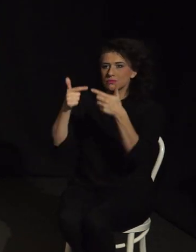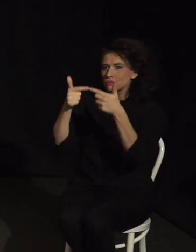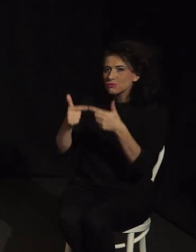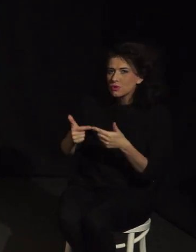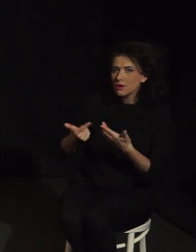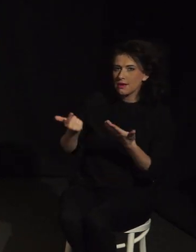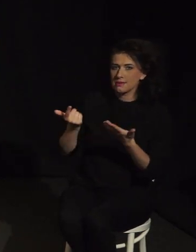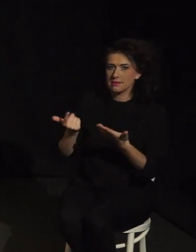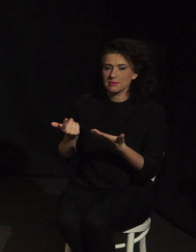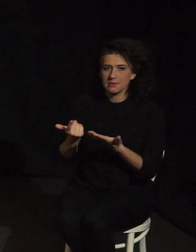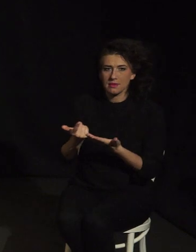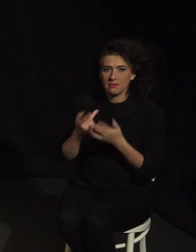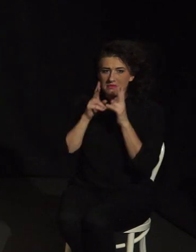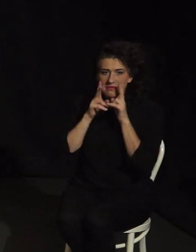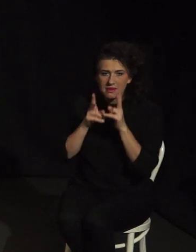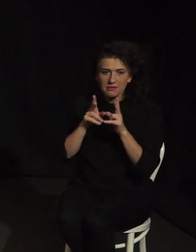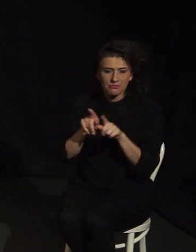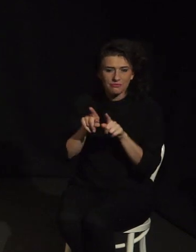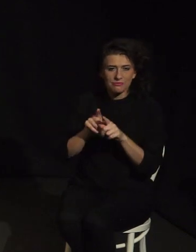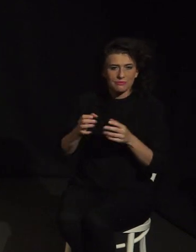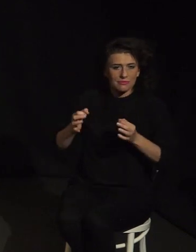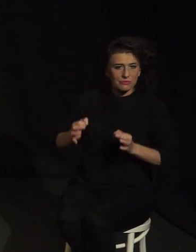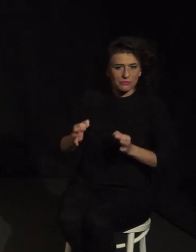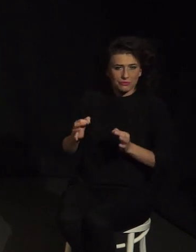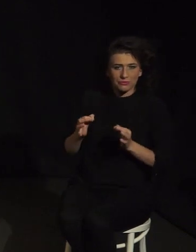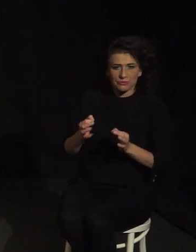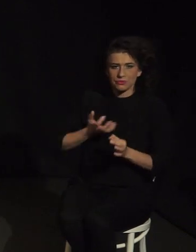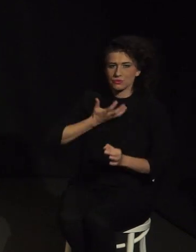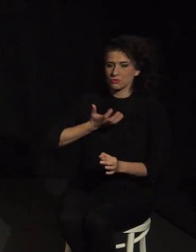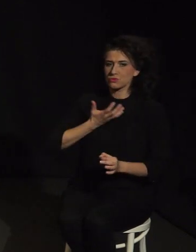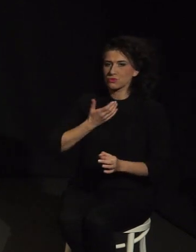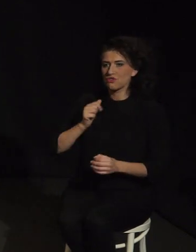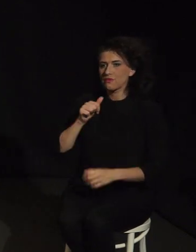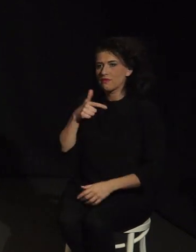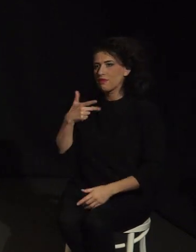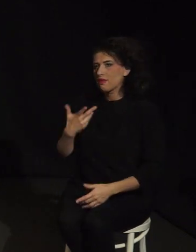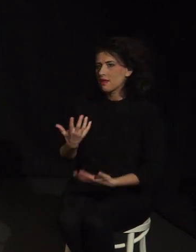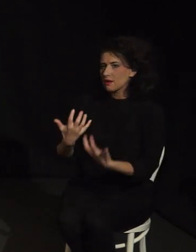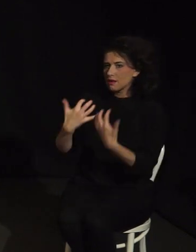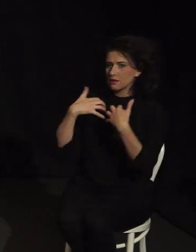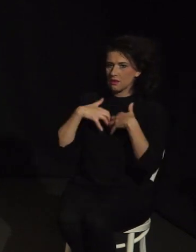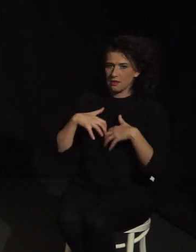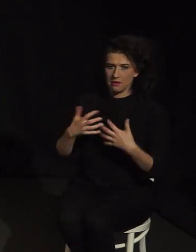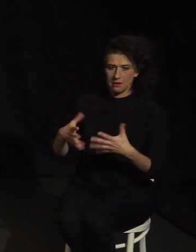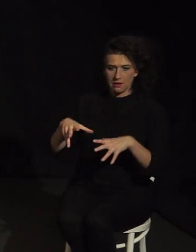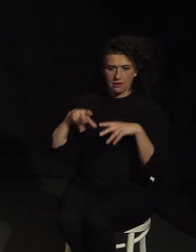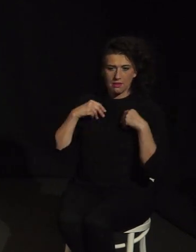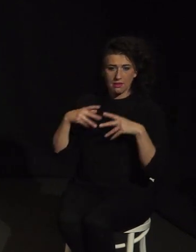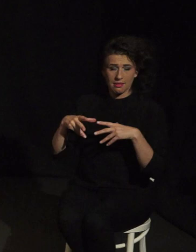I experienced a lot of contemporary poetry and I was its faithful servant.